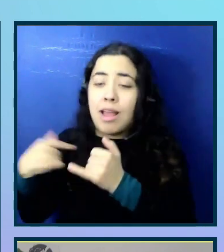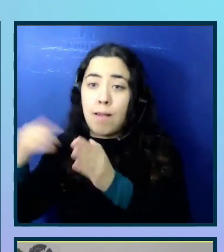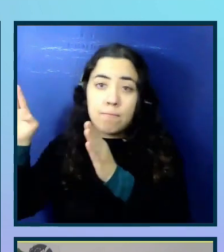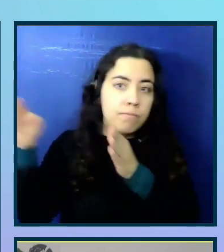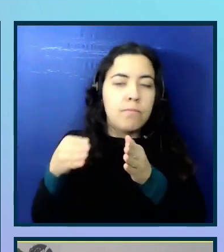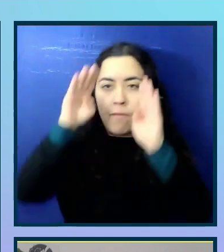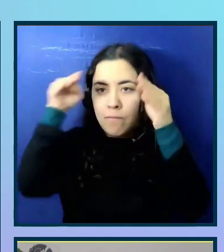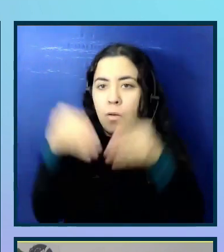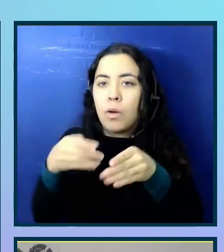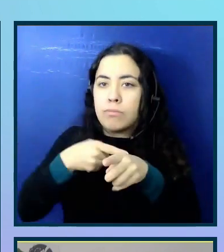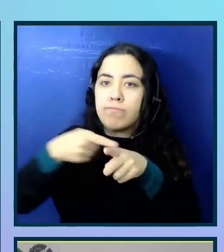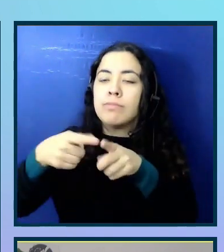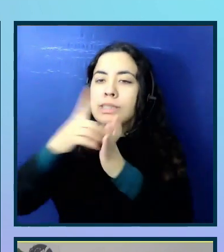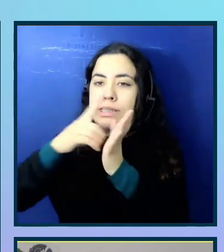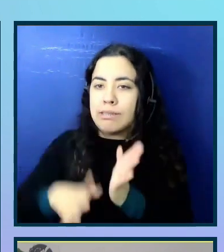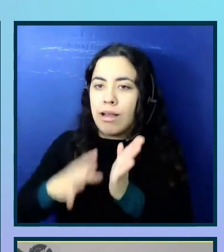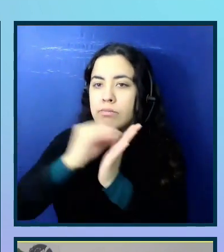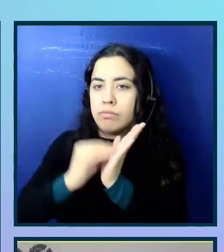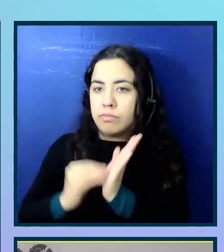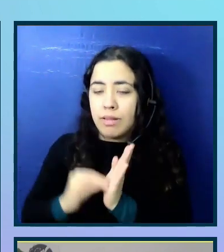because this is my kind of ARIA. I'm a designer after all.